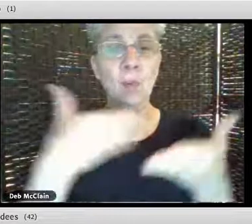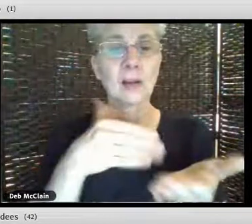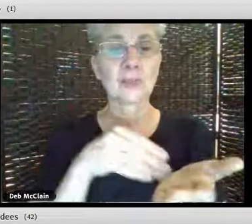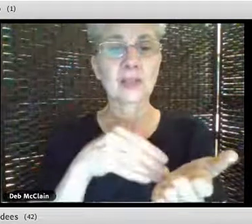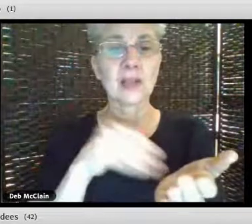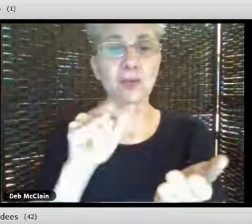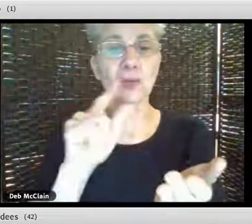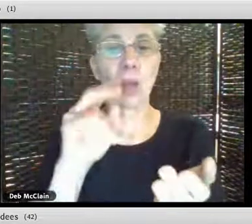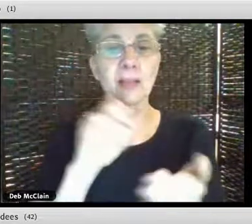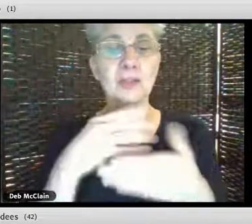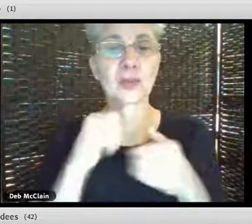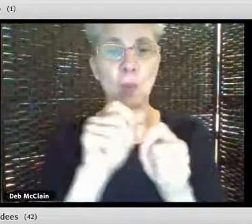and enjoy her webinar.